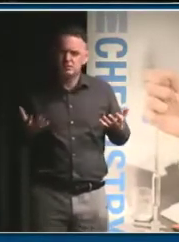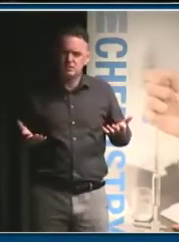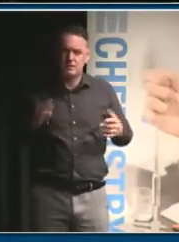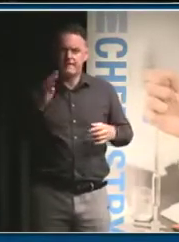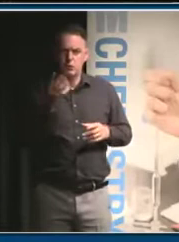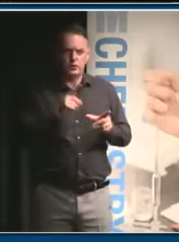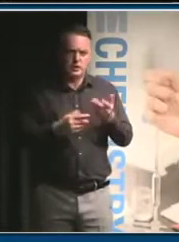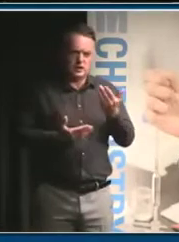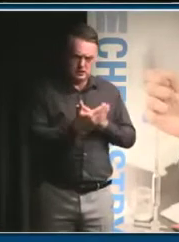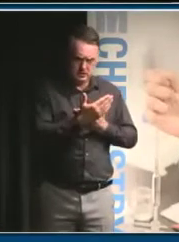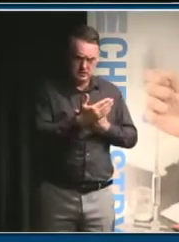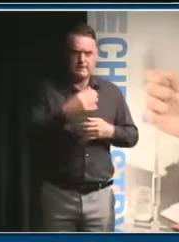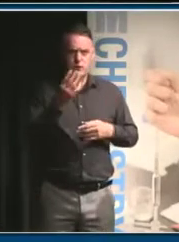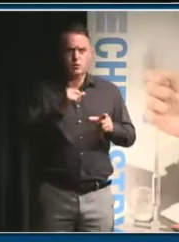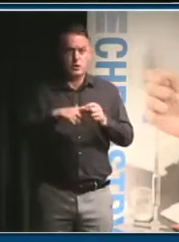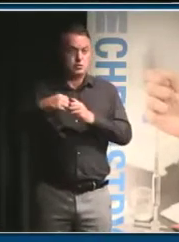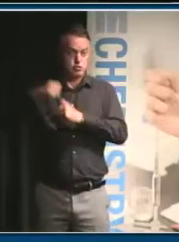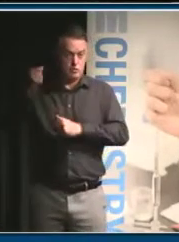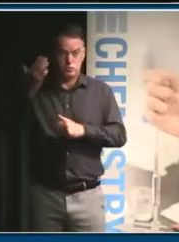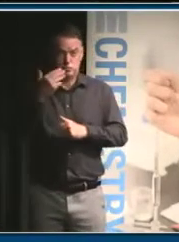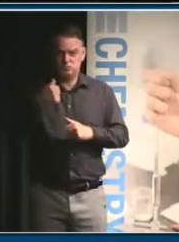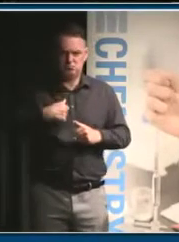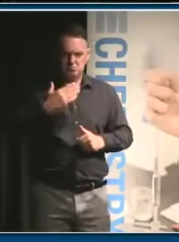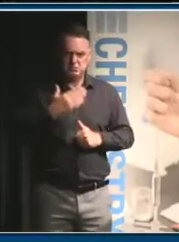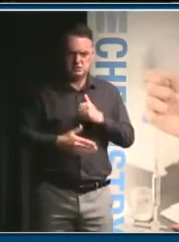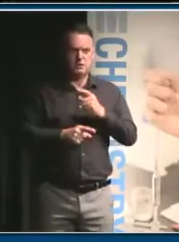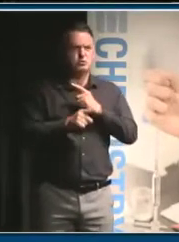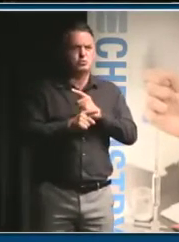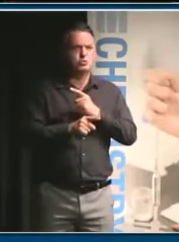four years of graduate school, never had a conversation, never had a discussion,